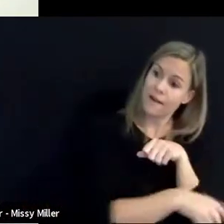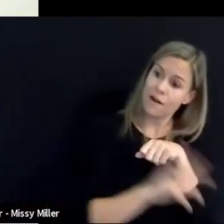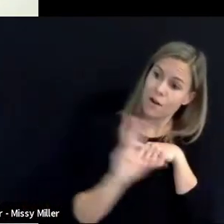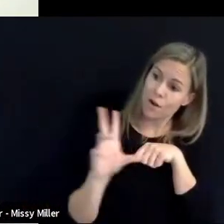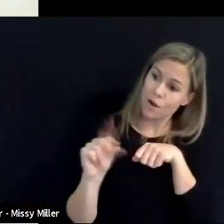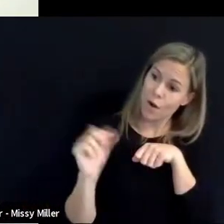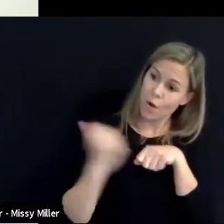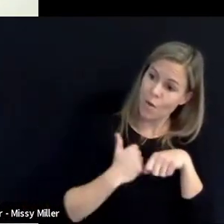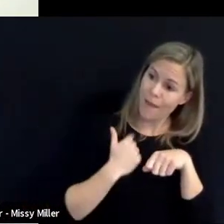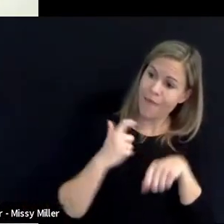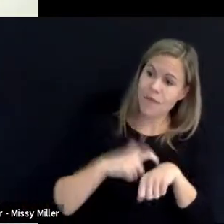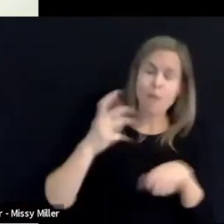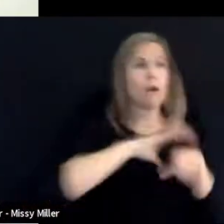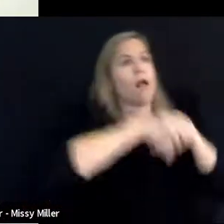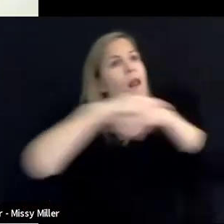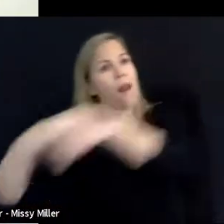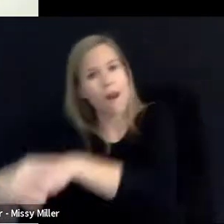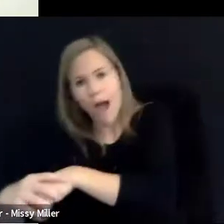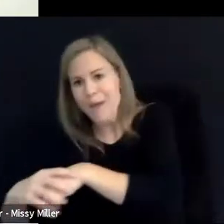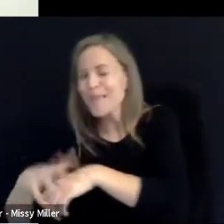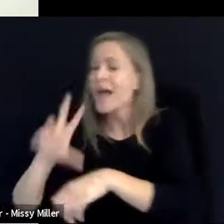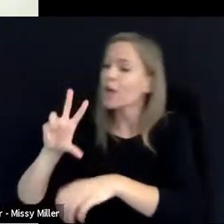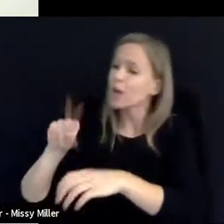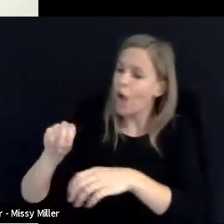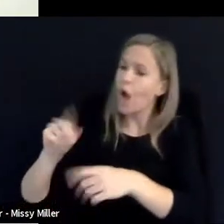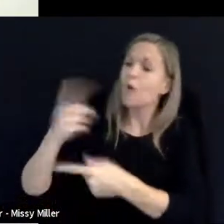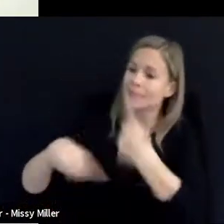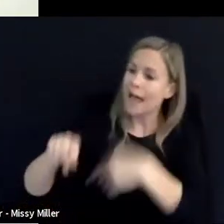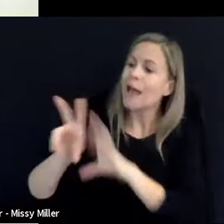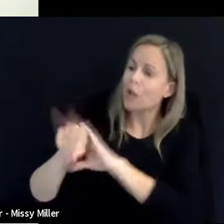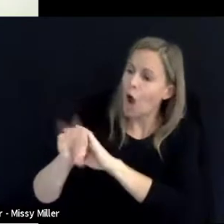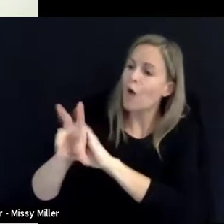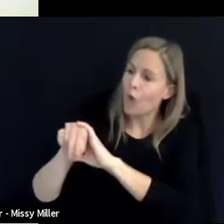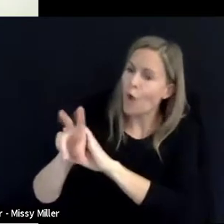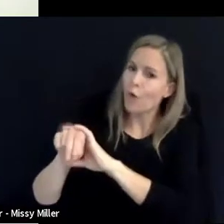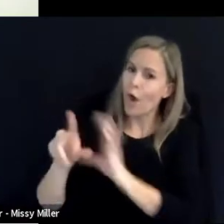And he keep pulling me and I would start signing no to him, no, no, no, no, no.